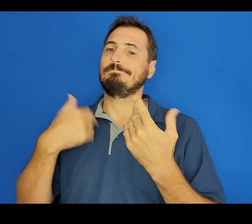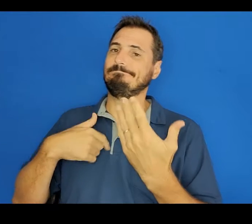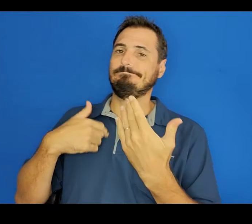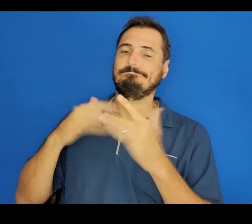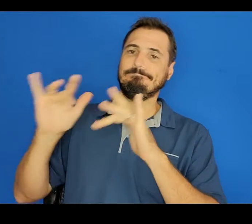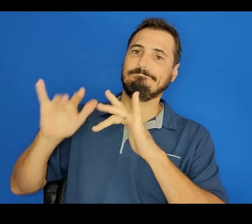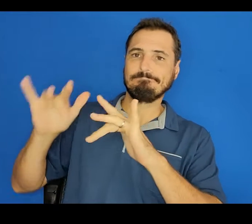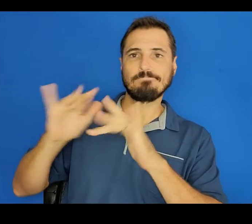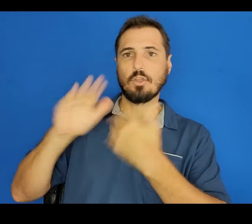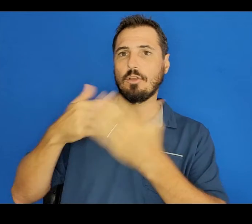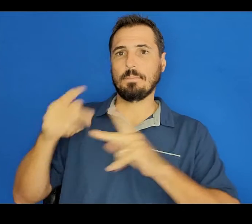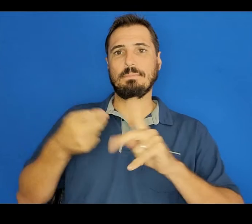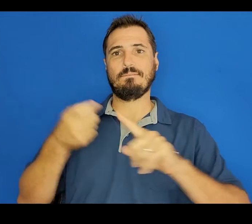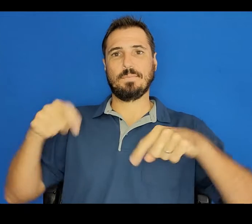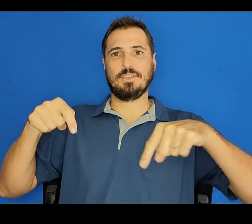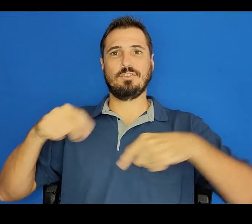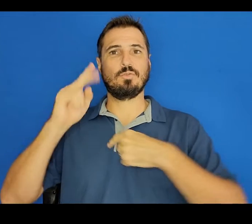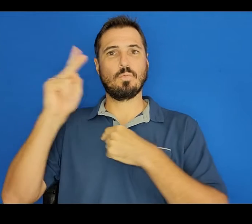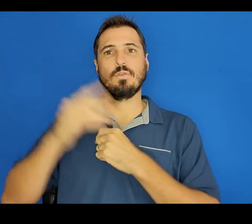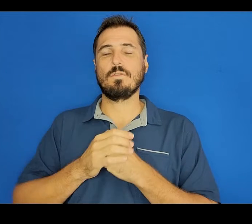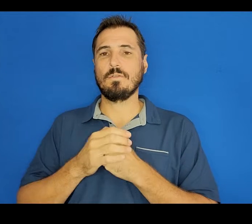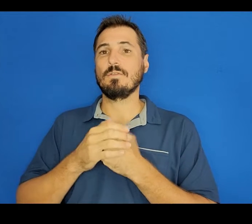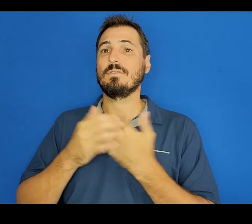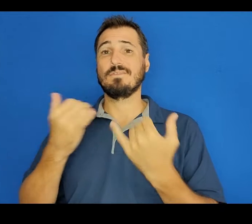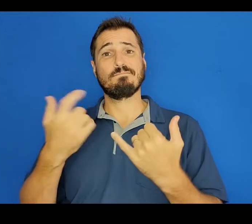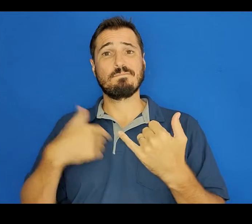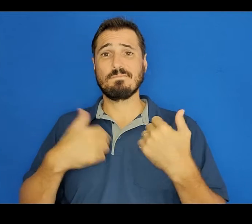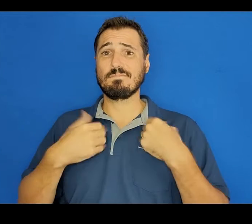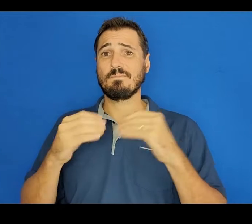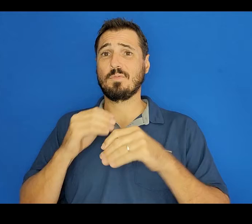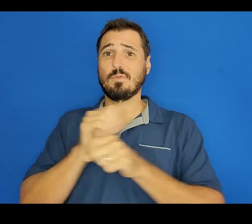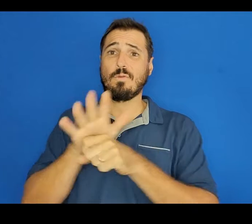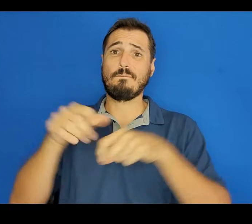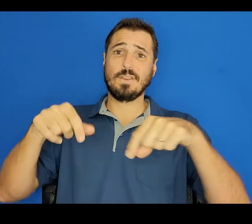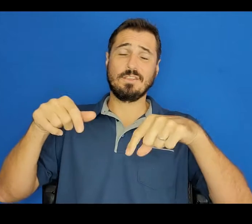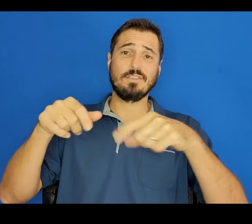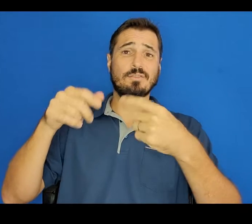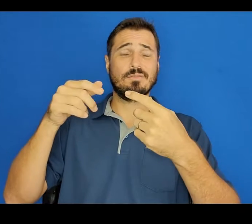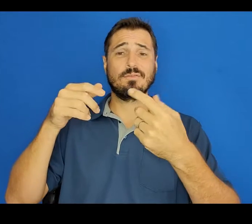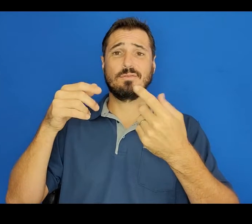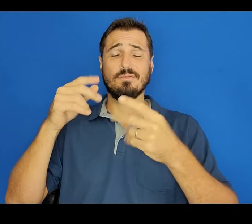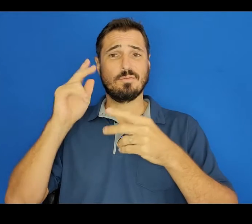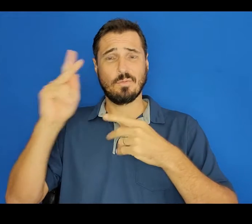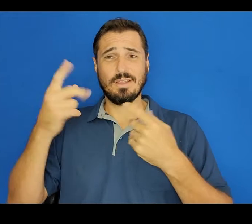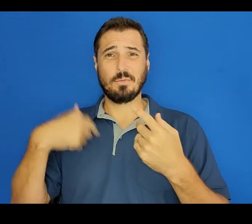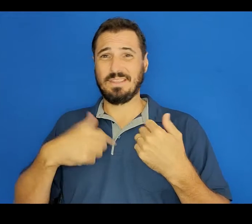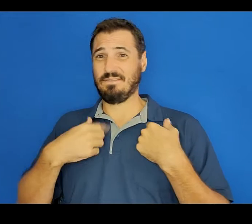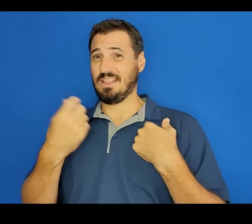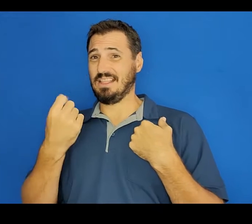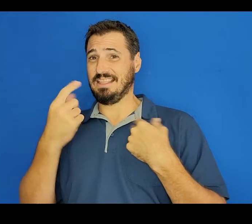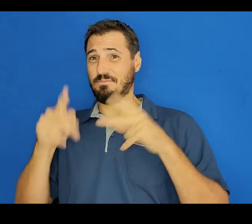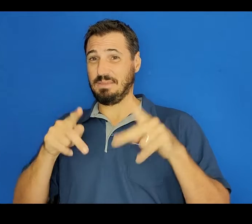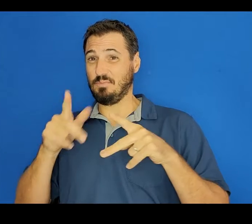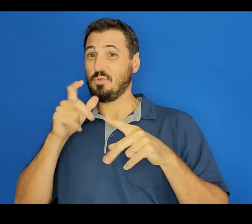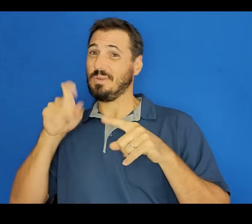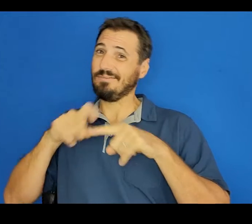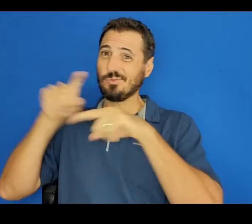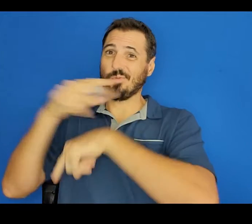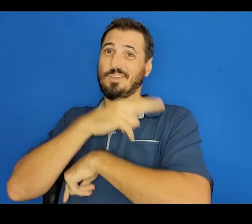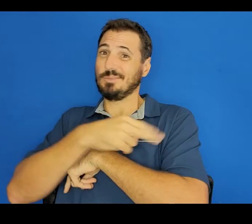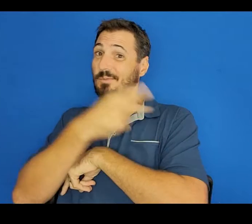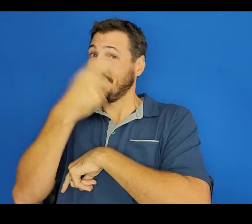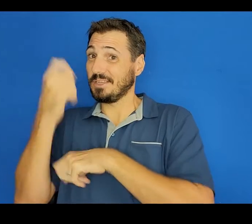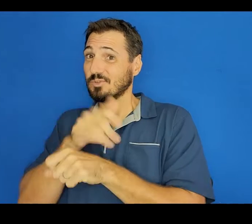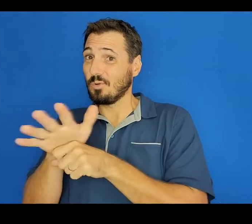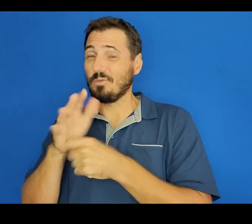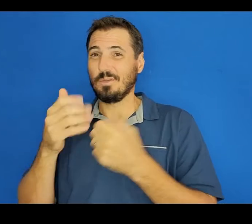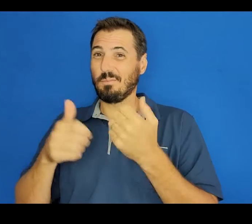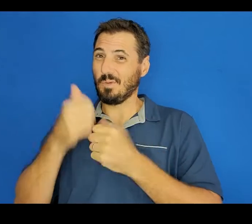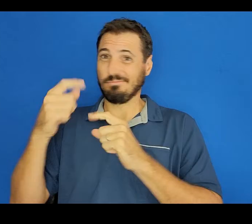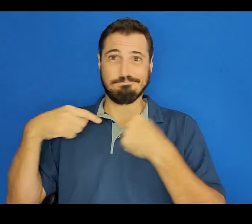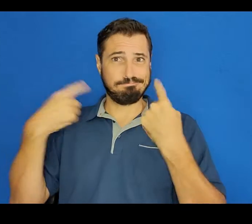Our case count remains elevated. There are now 11 COVID patients hospitalized– the largest number of hospitalizations we’ve seen on-island during the course of the pandemic.